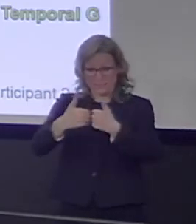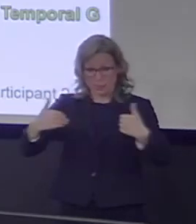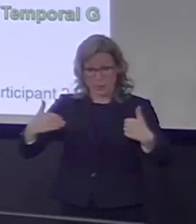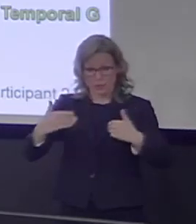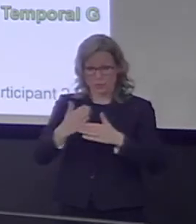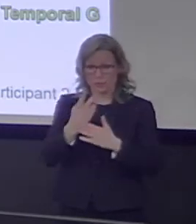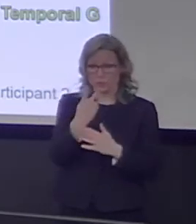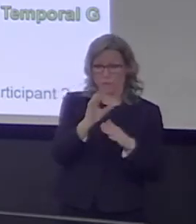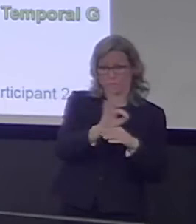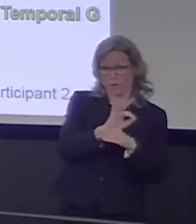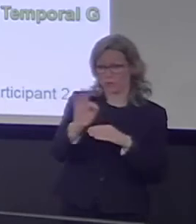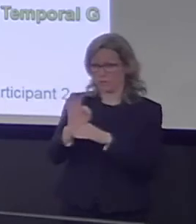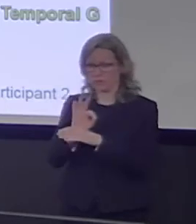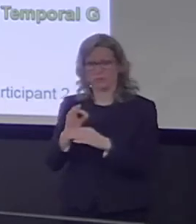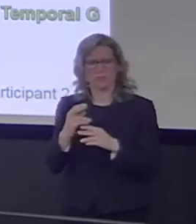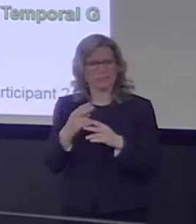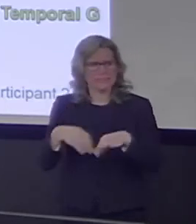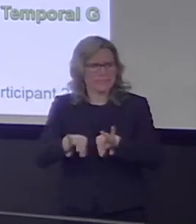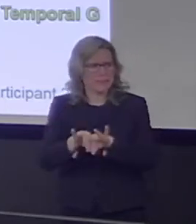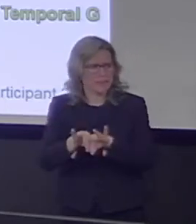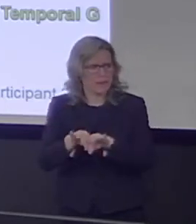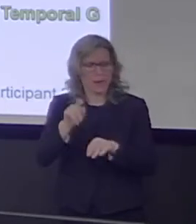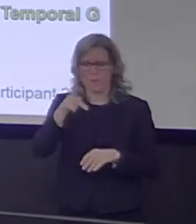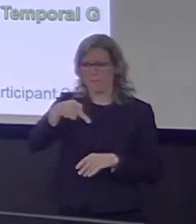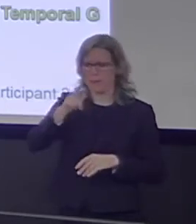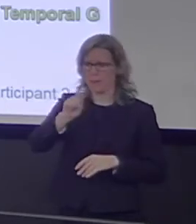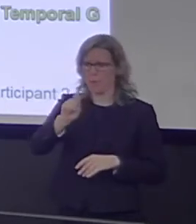P 0.01 over all of those wavelengths